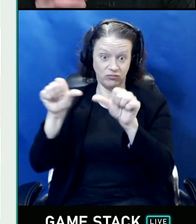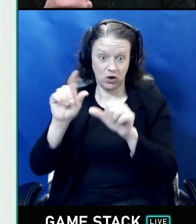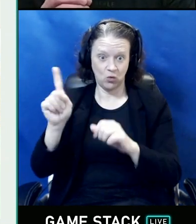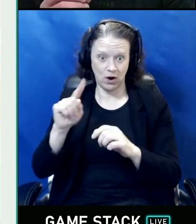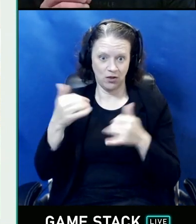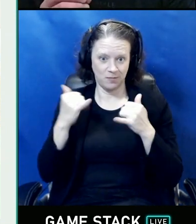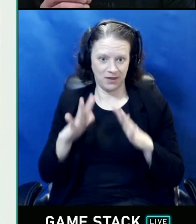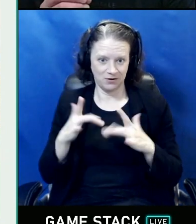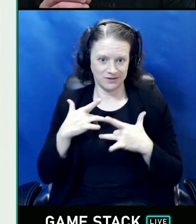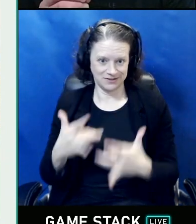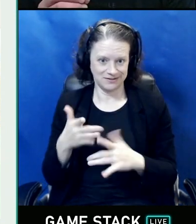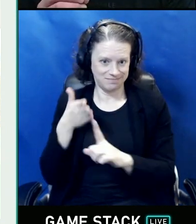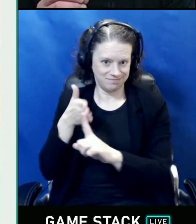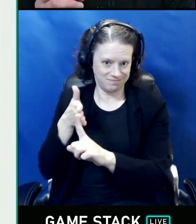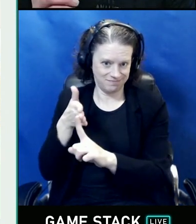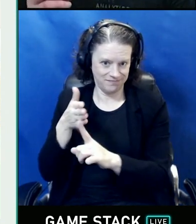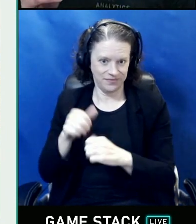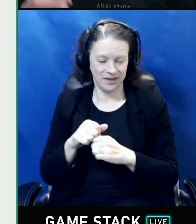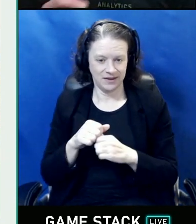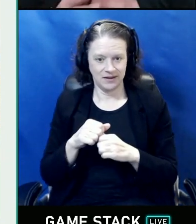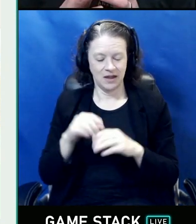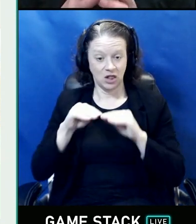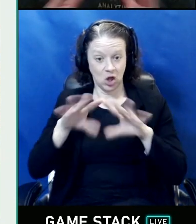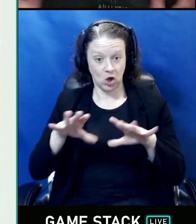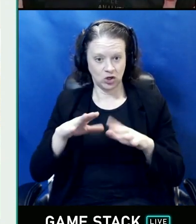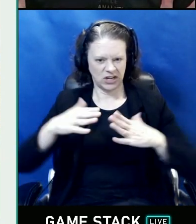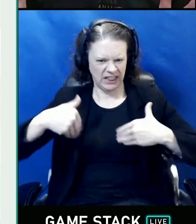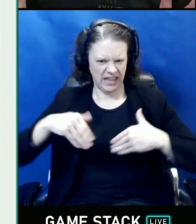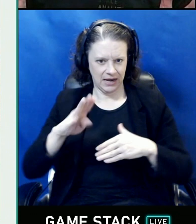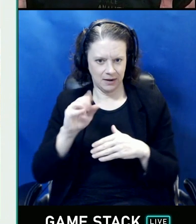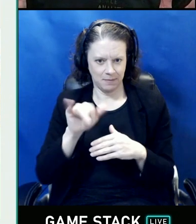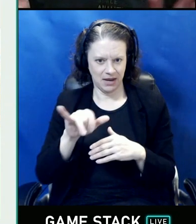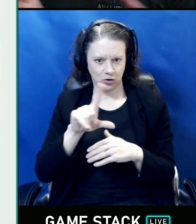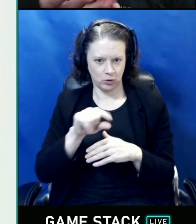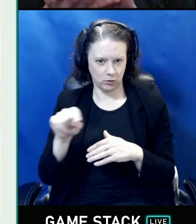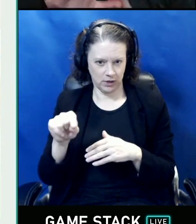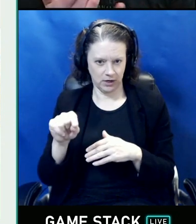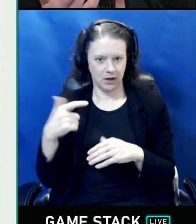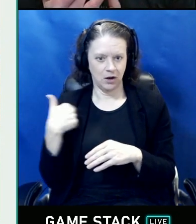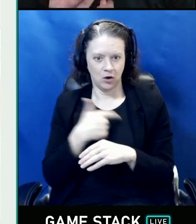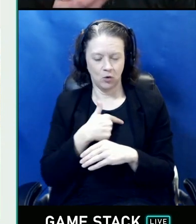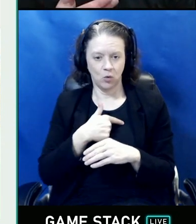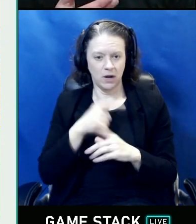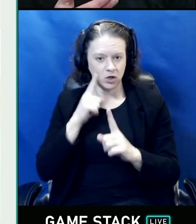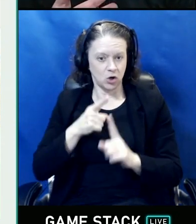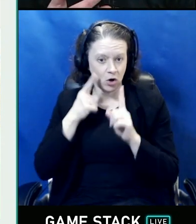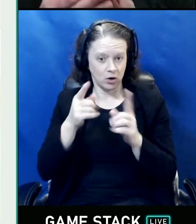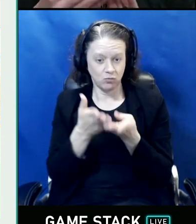late May 2020, we targeted a broad range of platforms: Windows 7 and Windows 10,